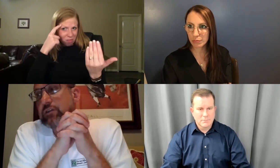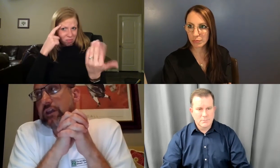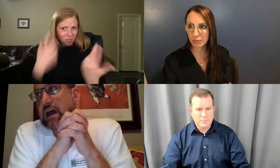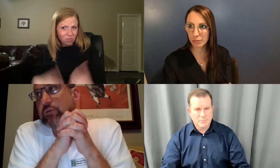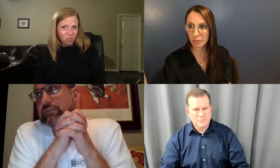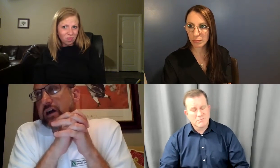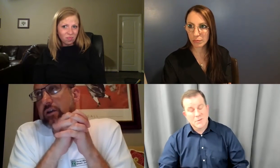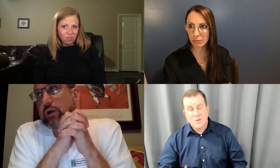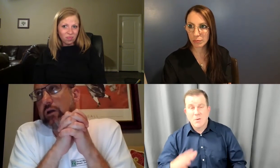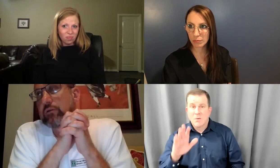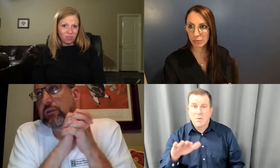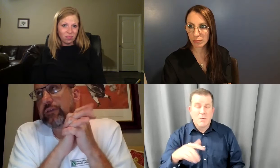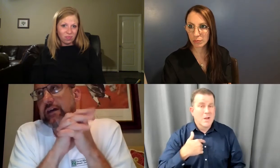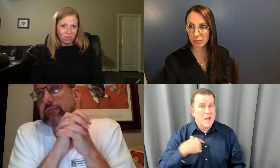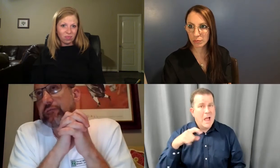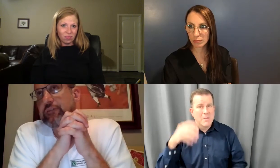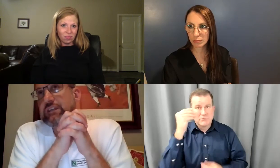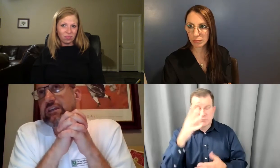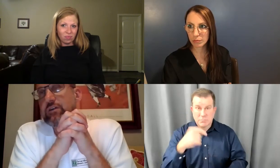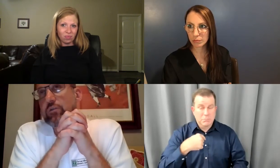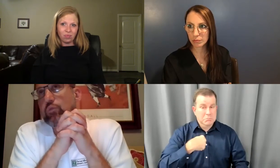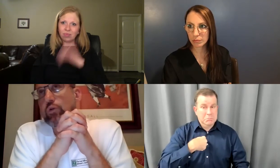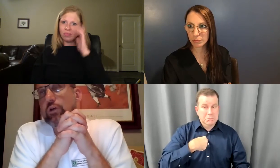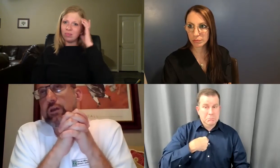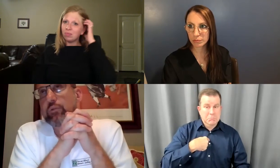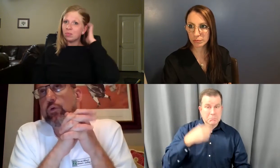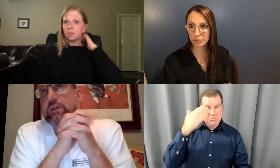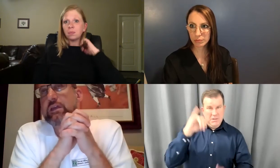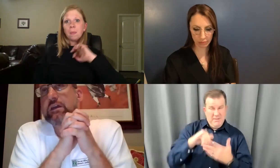that I was not aware that that 50 or more employee